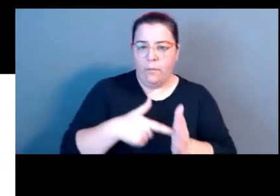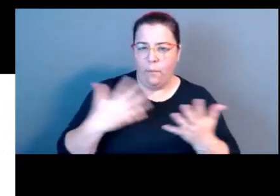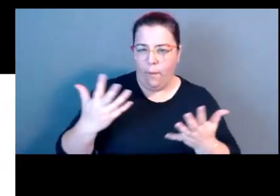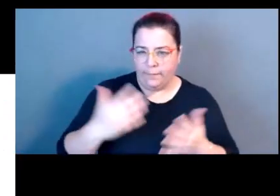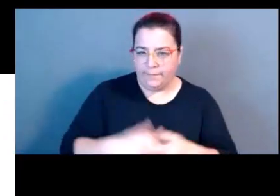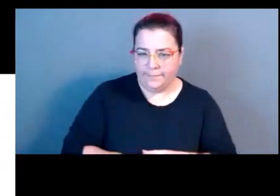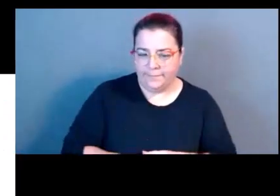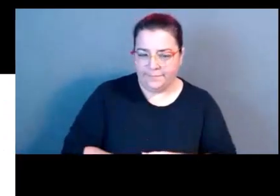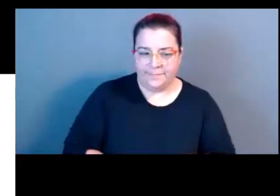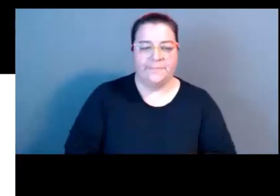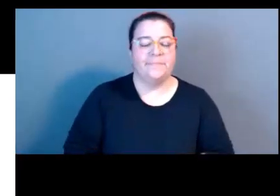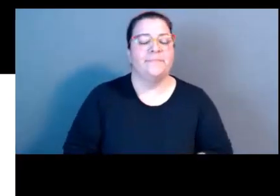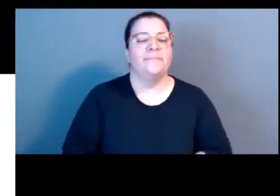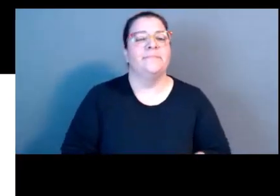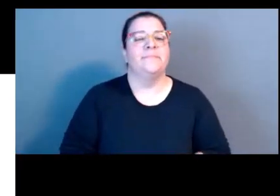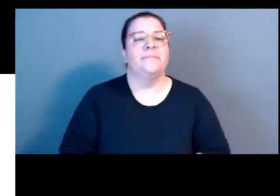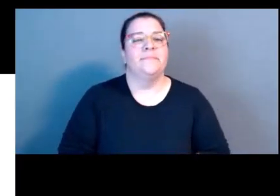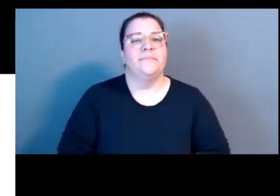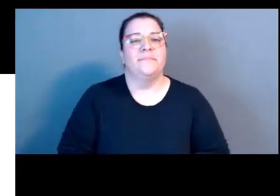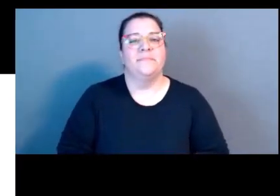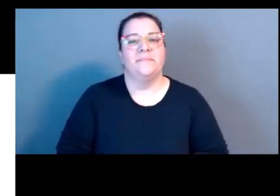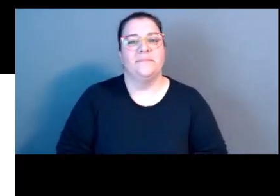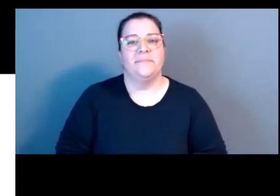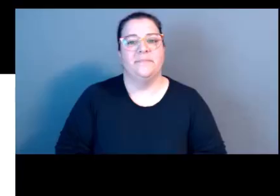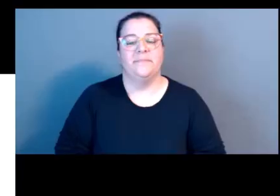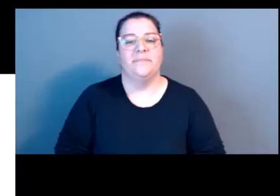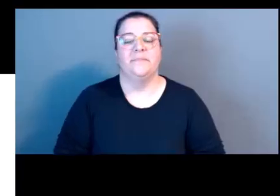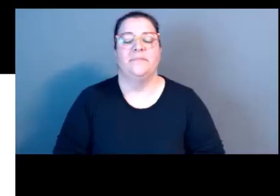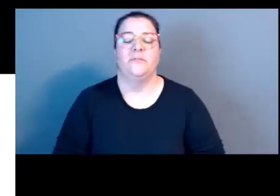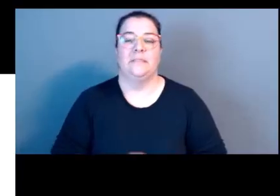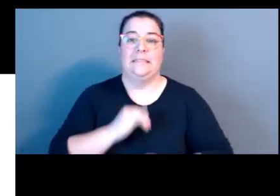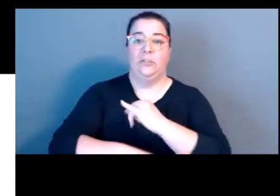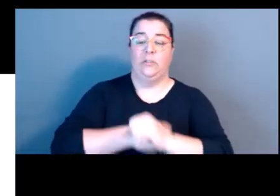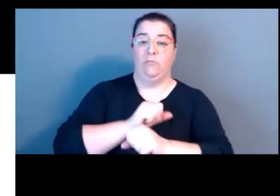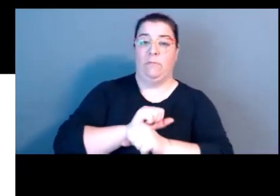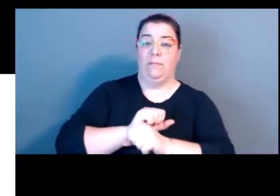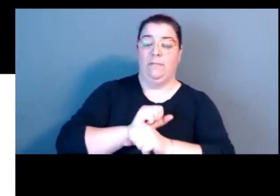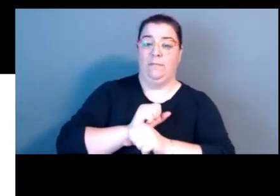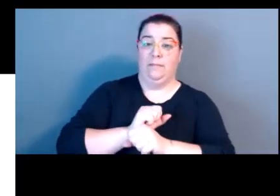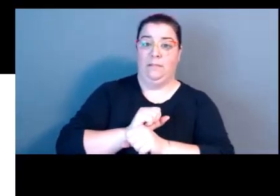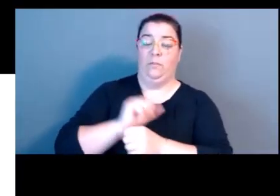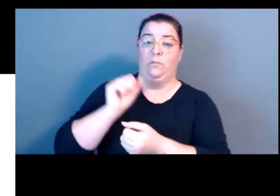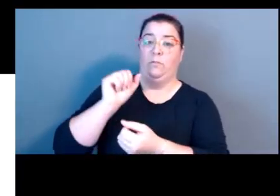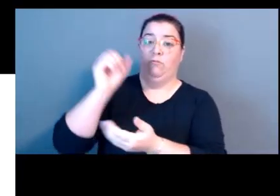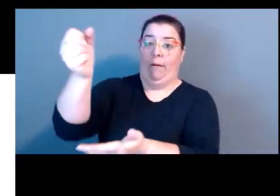In order to apply for the International Residencies grant, you'll need to prepare